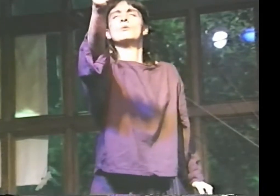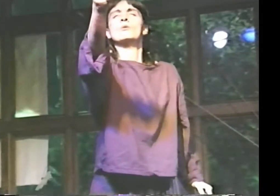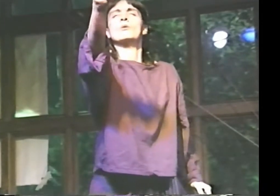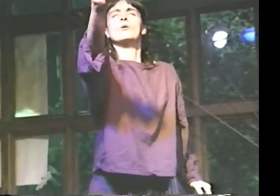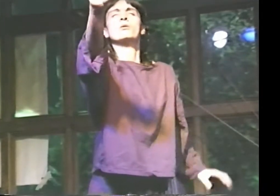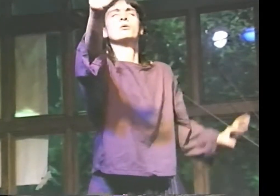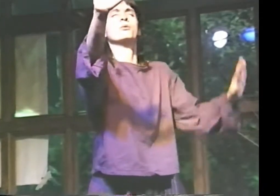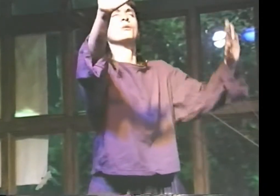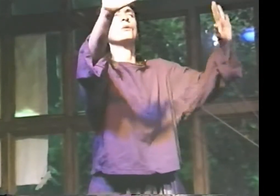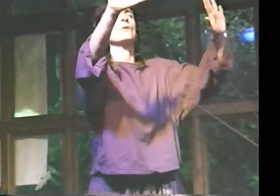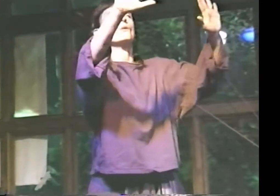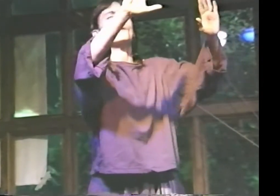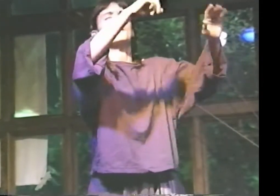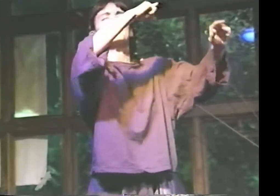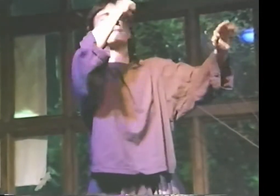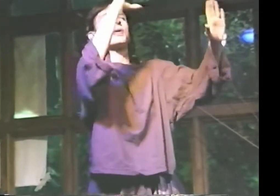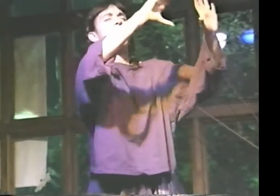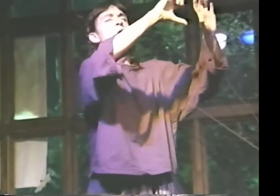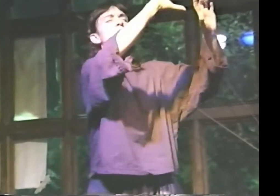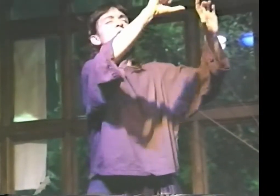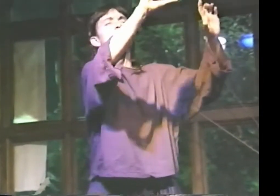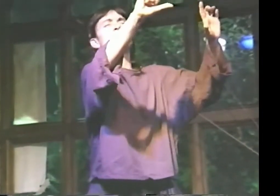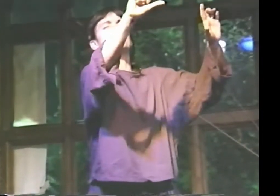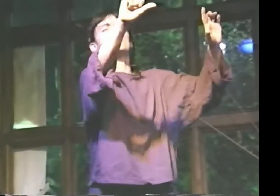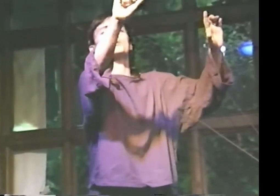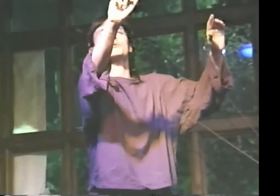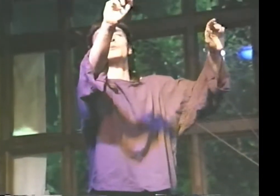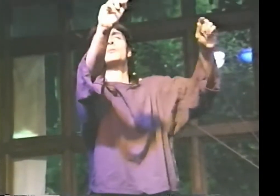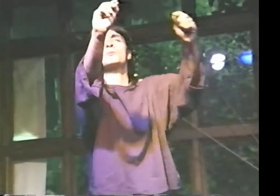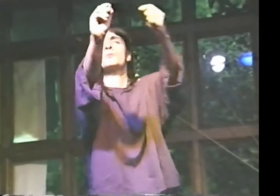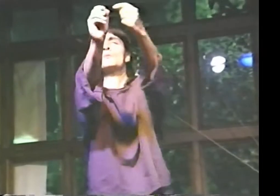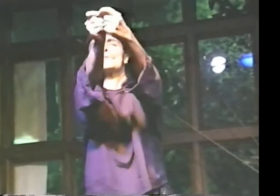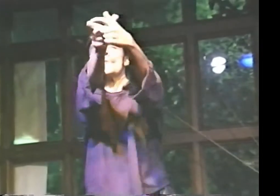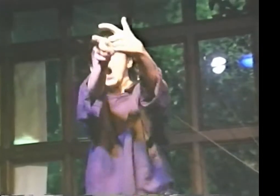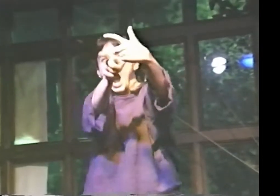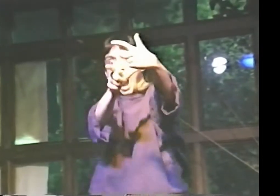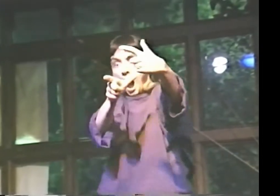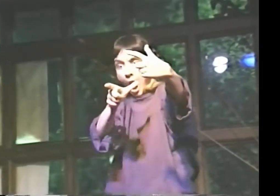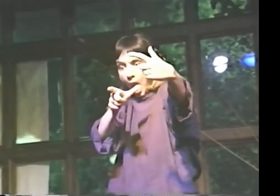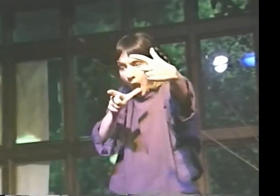UNTIL IT FADES IN THE DISTANCE, A SILHOUETTE.